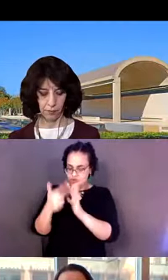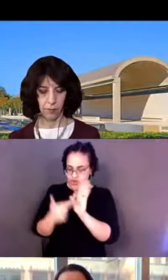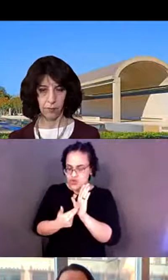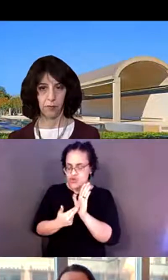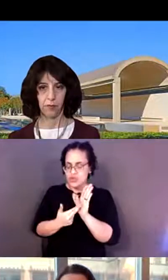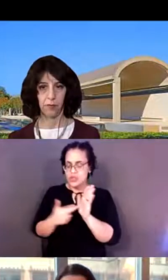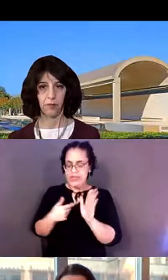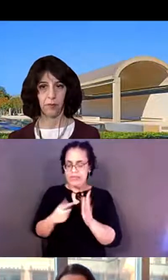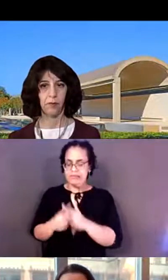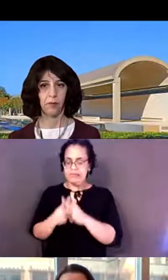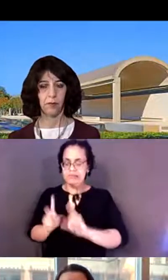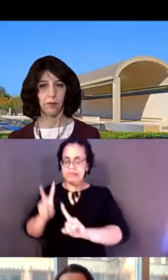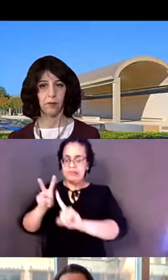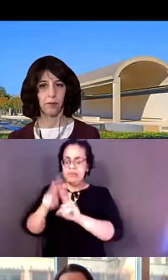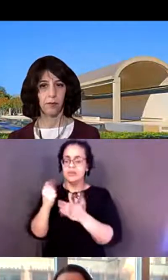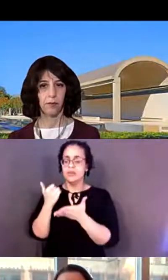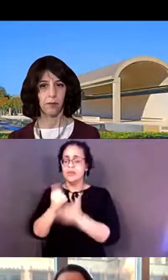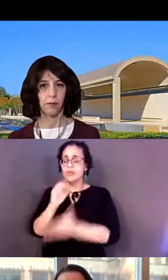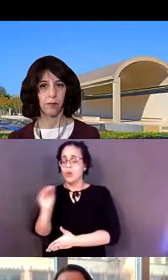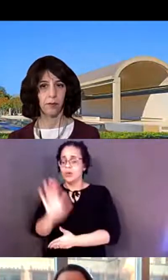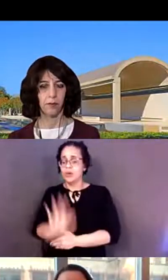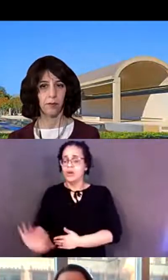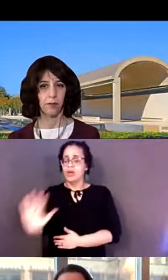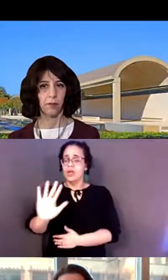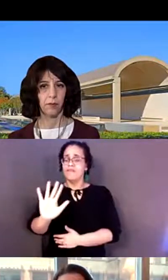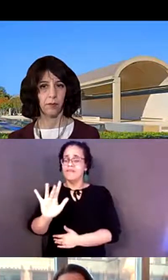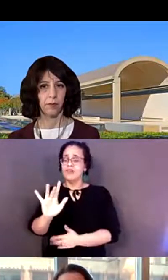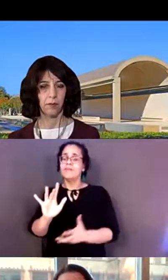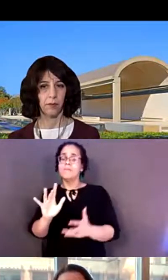and all Oregonians deal with the